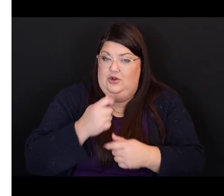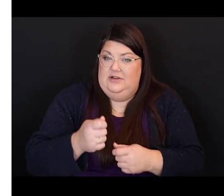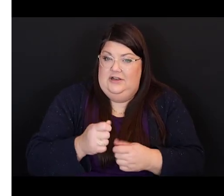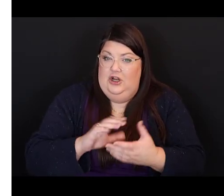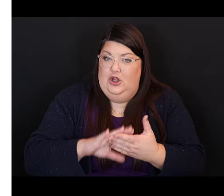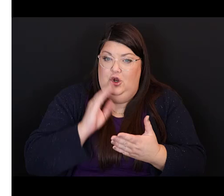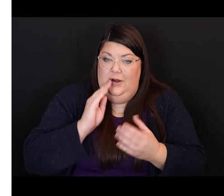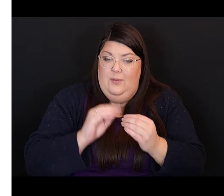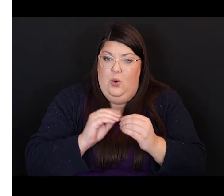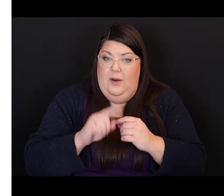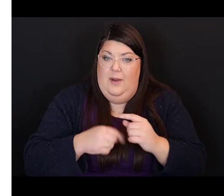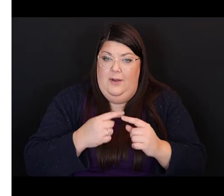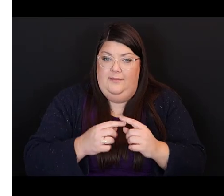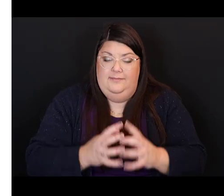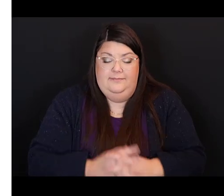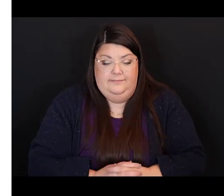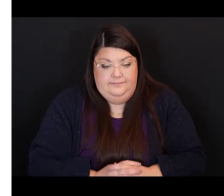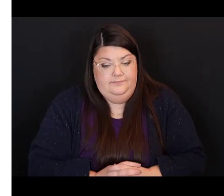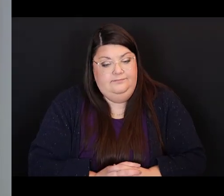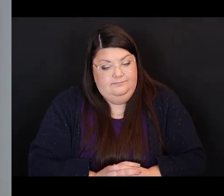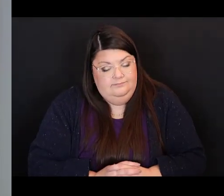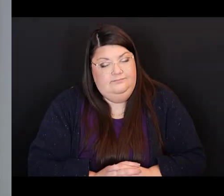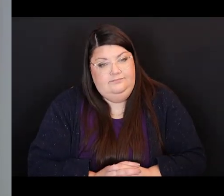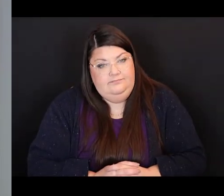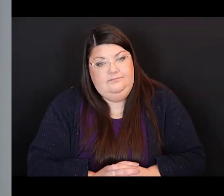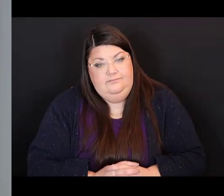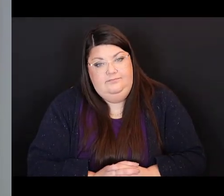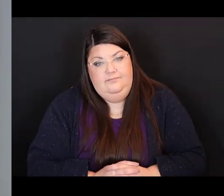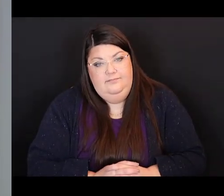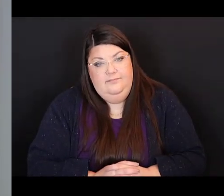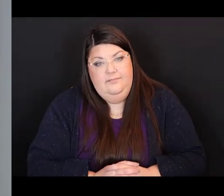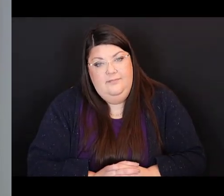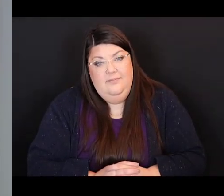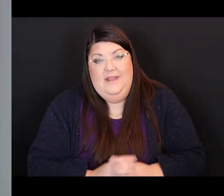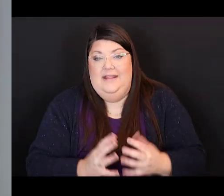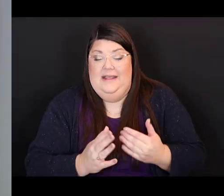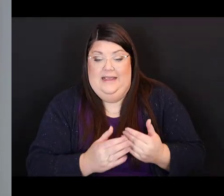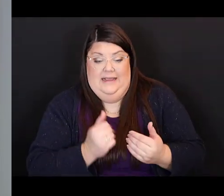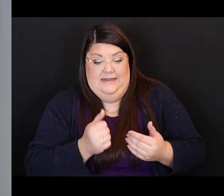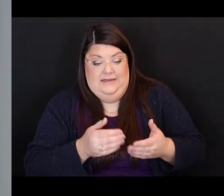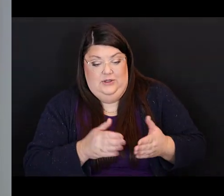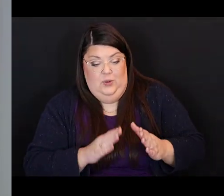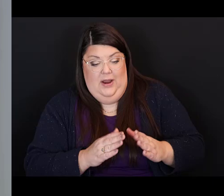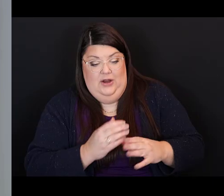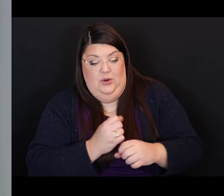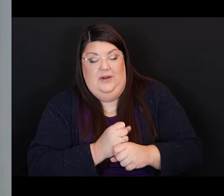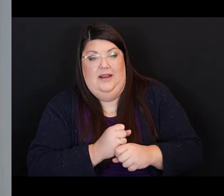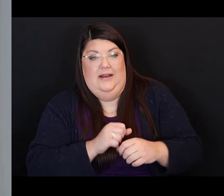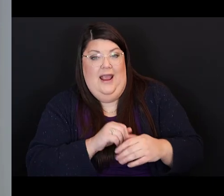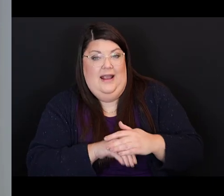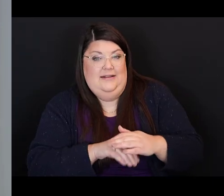they are interested in learning more about? [John] Absolutely. So, the easiest way to